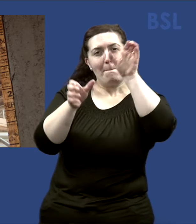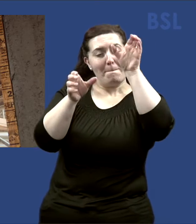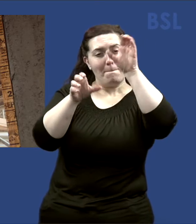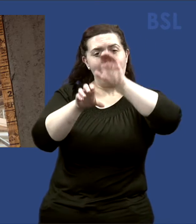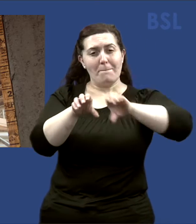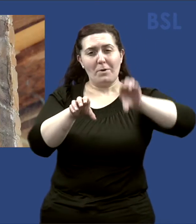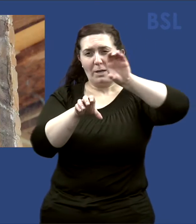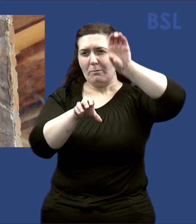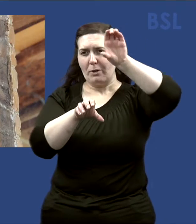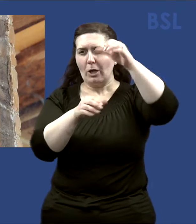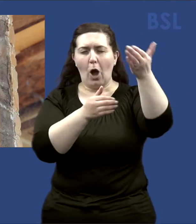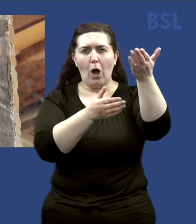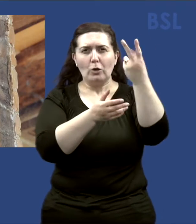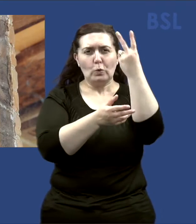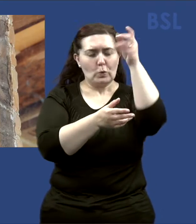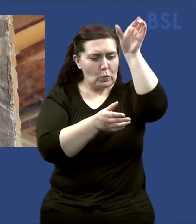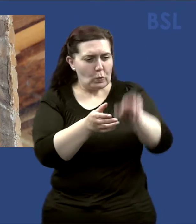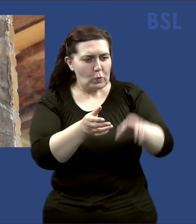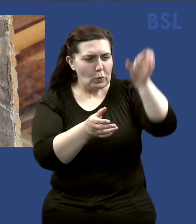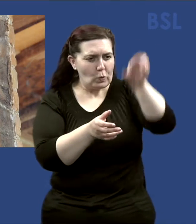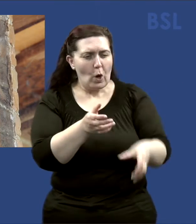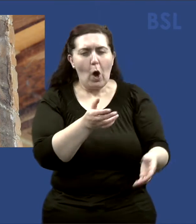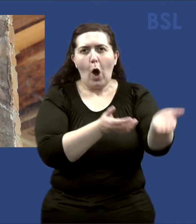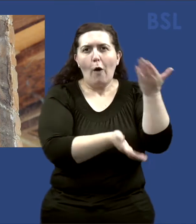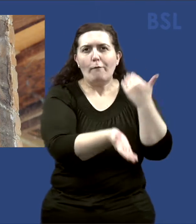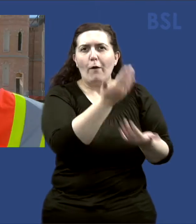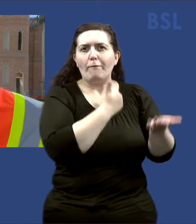(there are 5 rows of brick in the wall of the tabernacle).